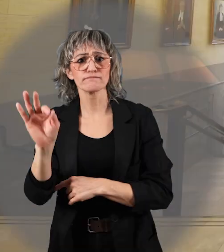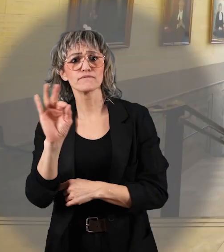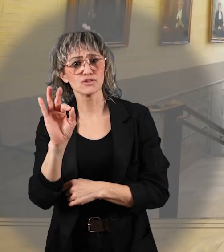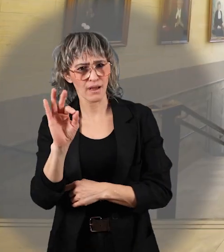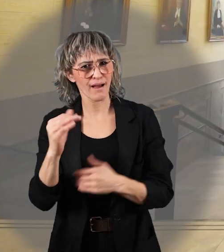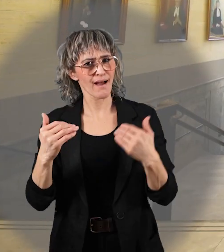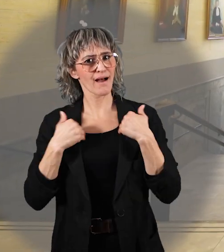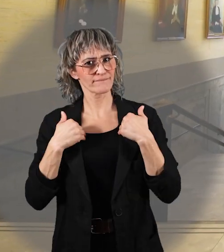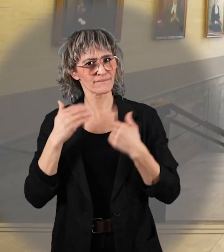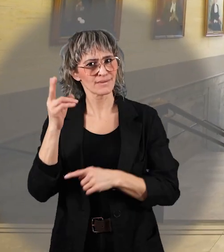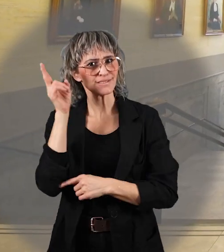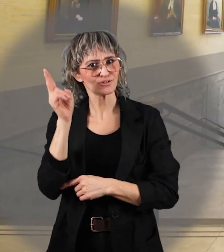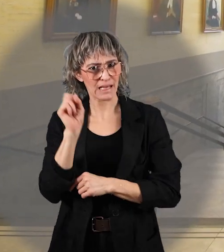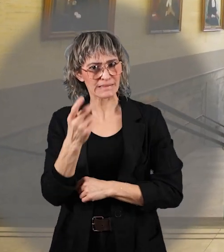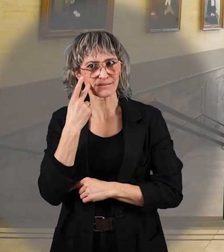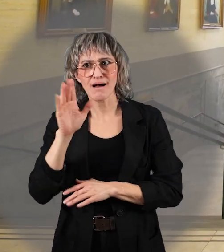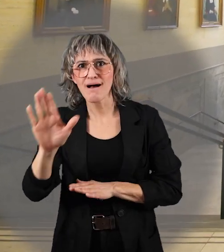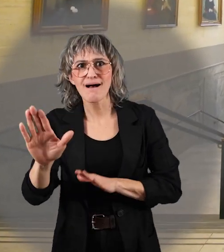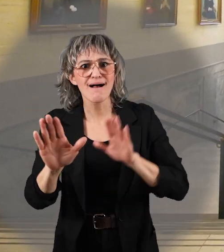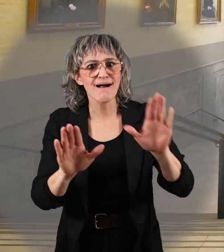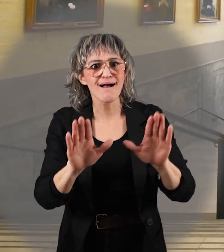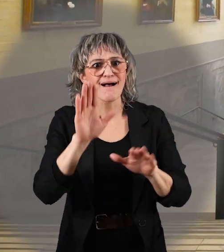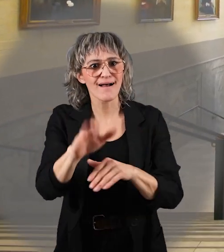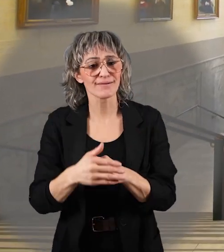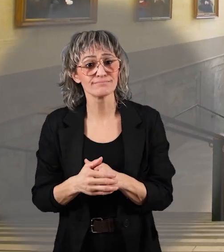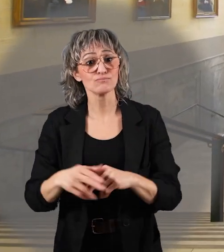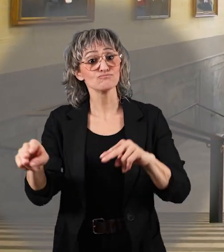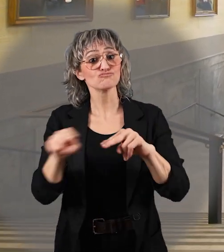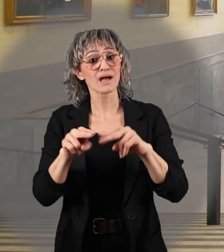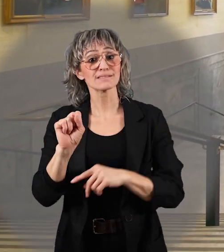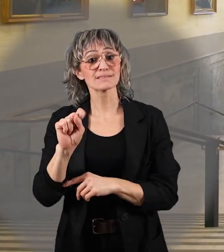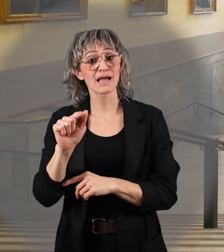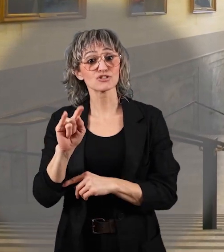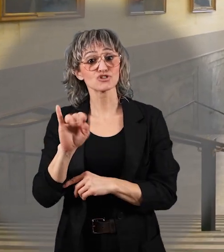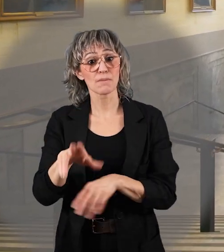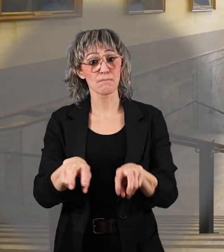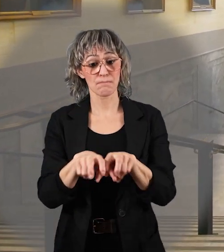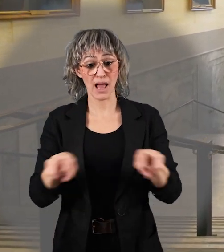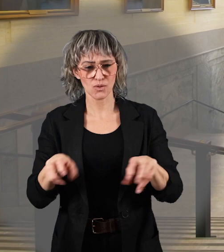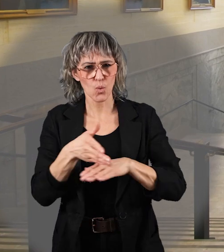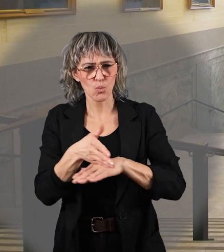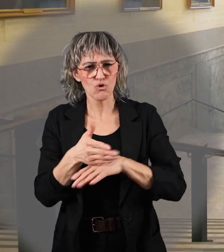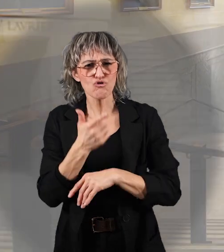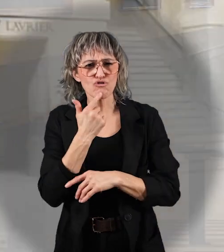There are other reminders of the past in the building's art and furniture.